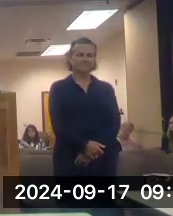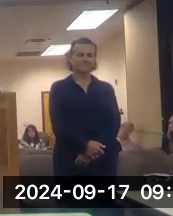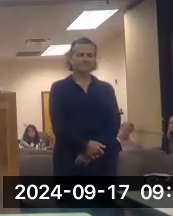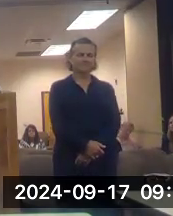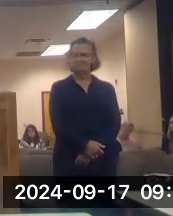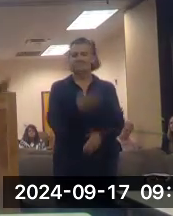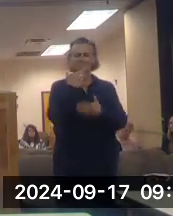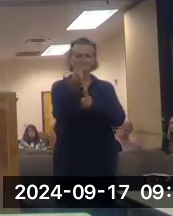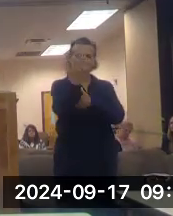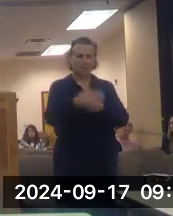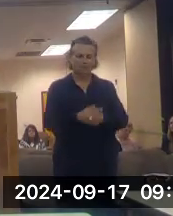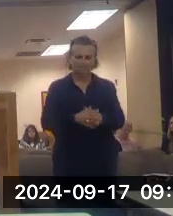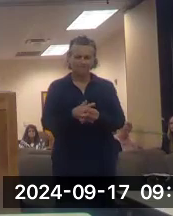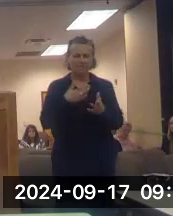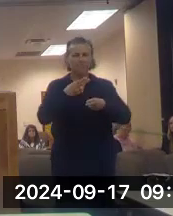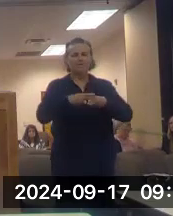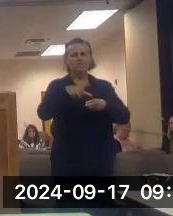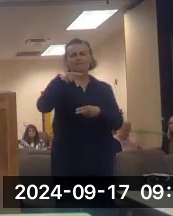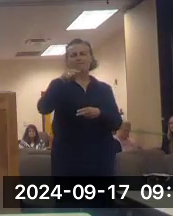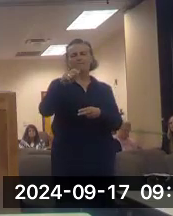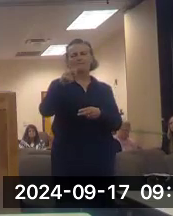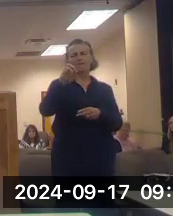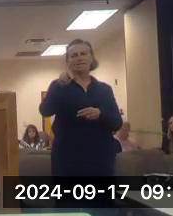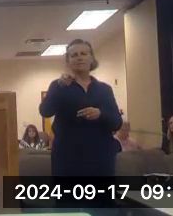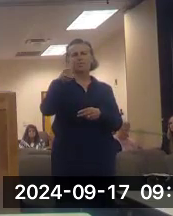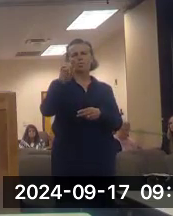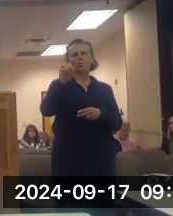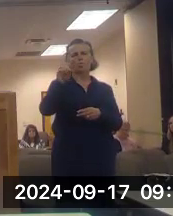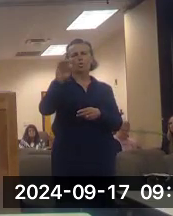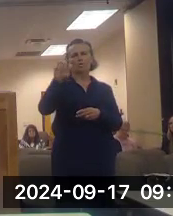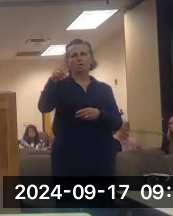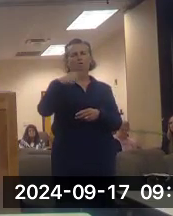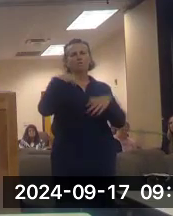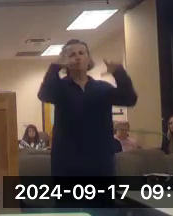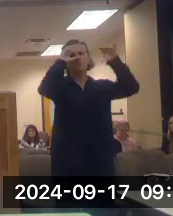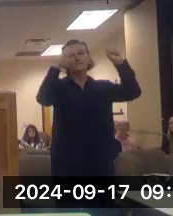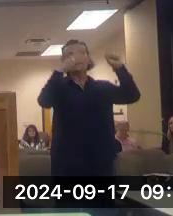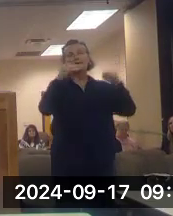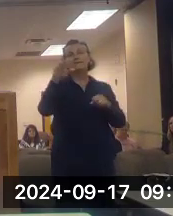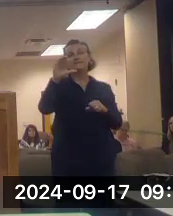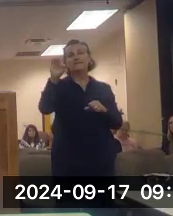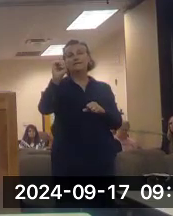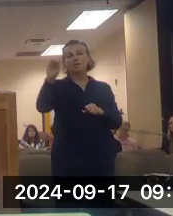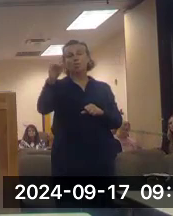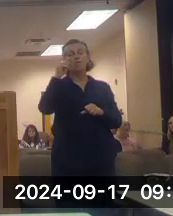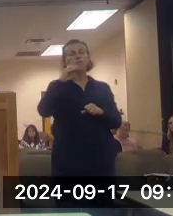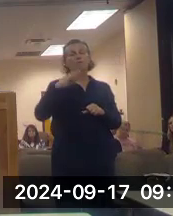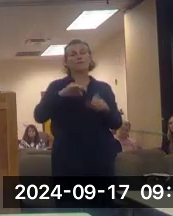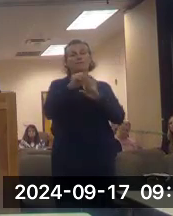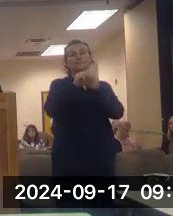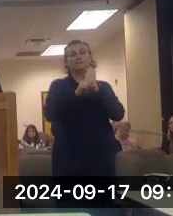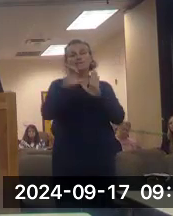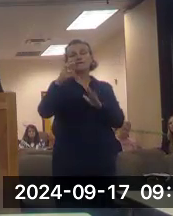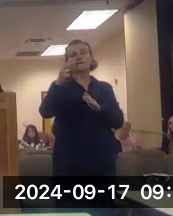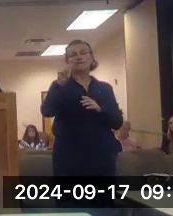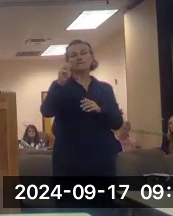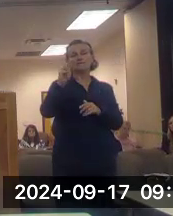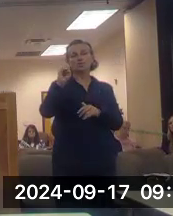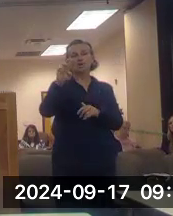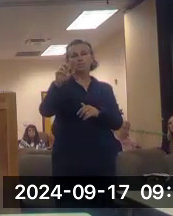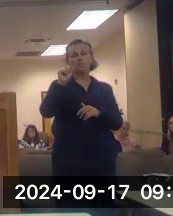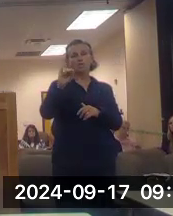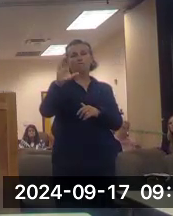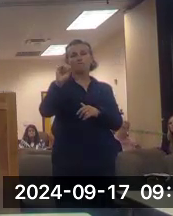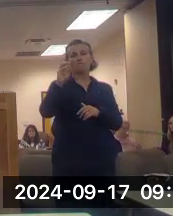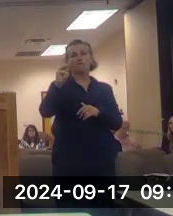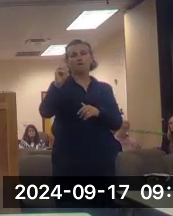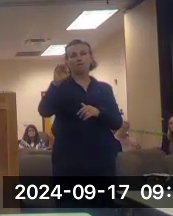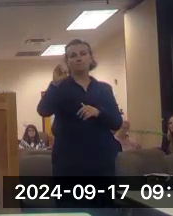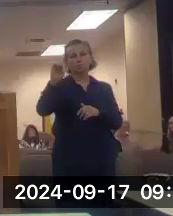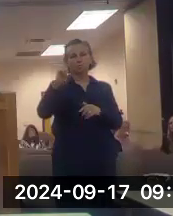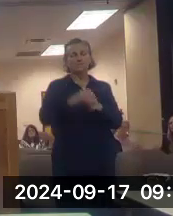Reginald Parson: Good morning. My name is Patrick Woodcock. I'm the President and CEO of the Main State Chamber of Commerce. Let me 1st like, begin by saying it's been a busy summer